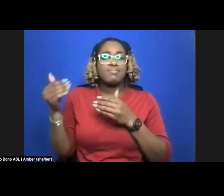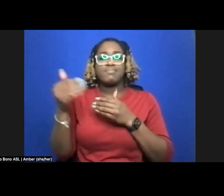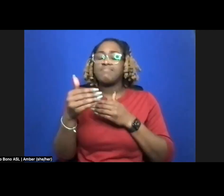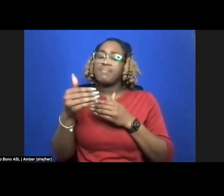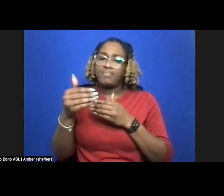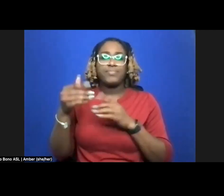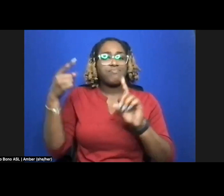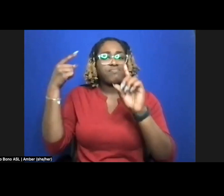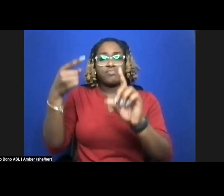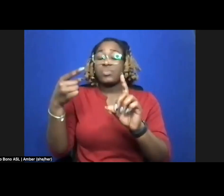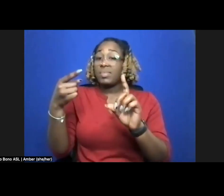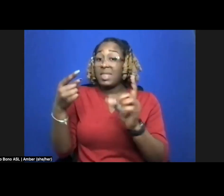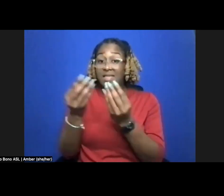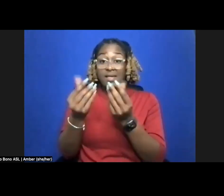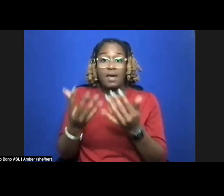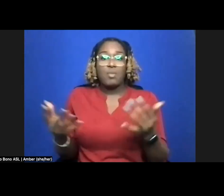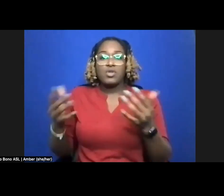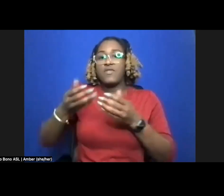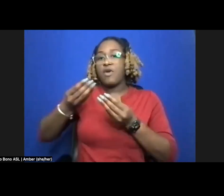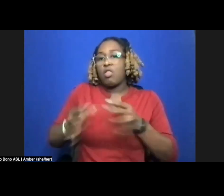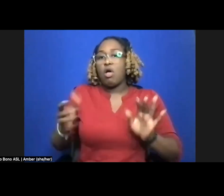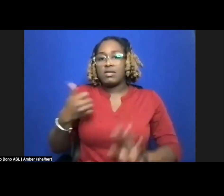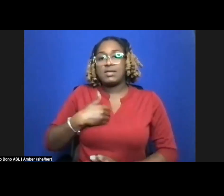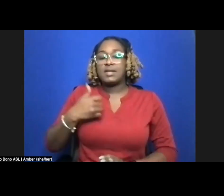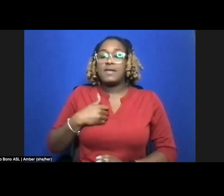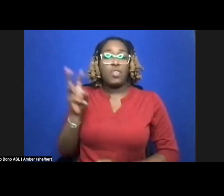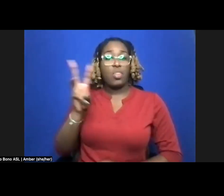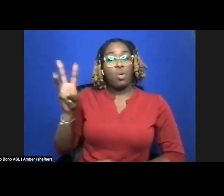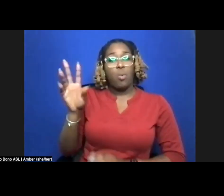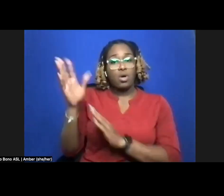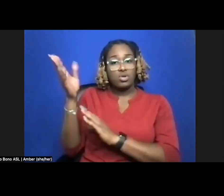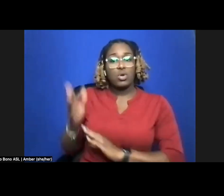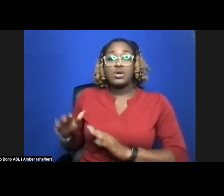of our lost selves tumbling across the West Coast even the mountains seems to collapse with sadness